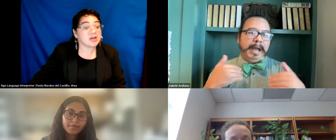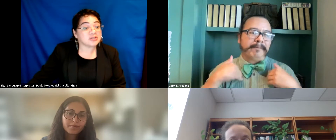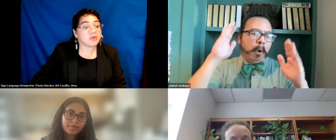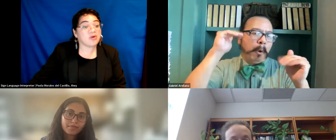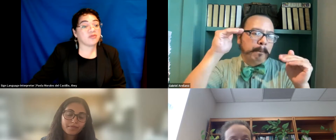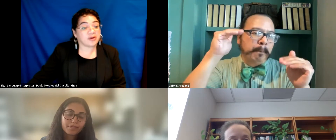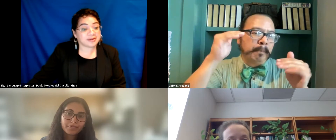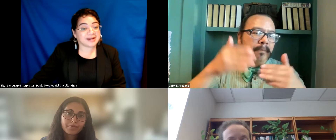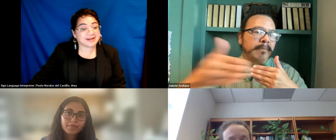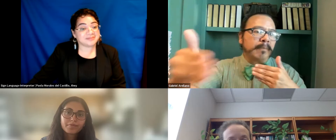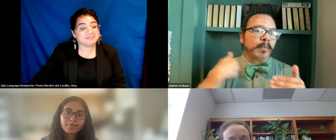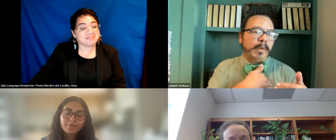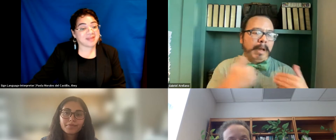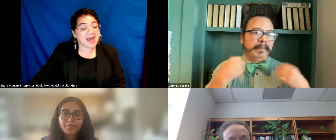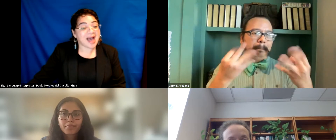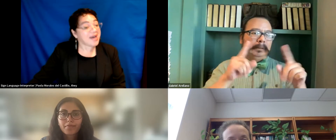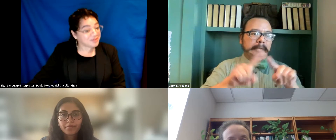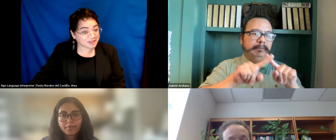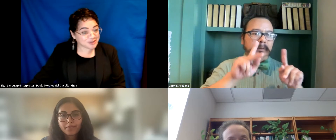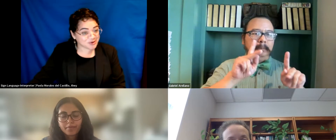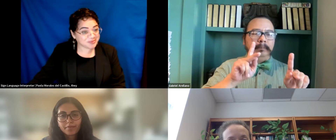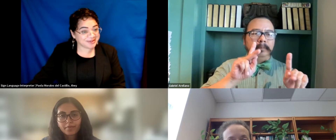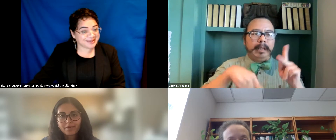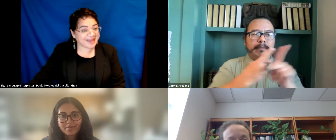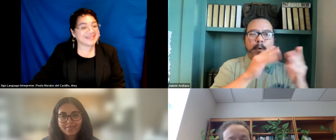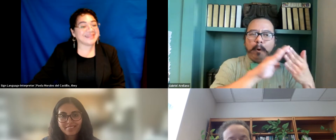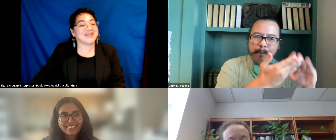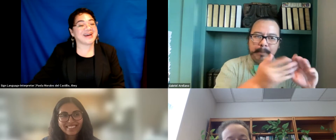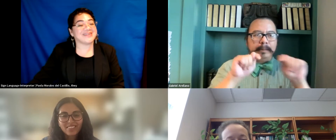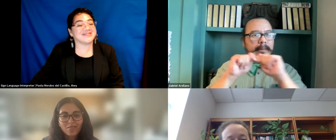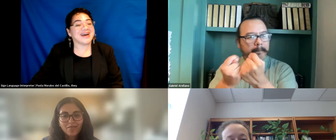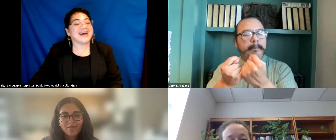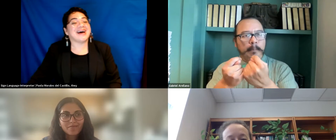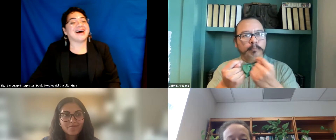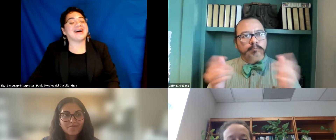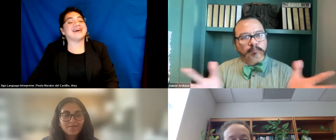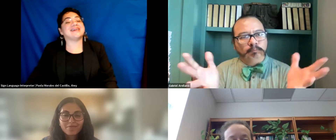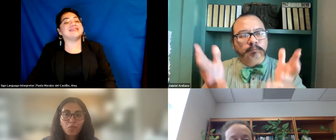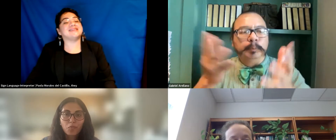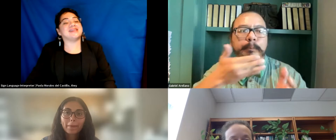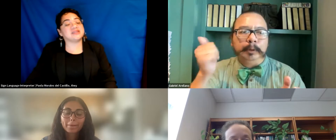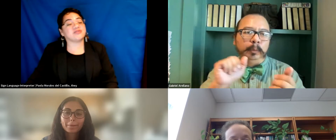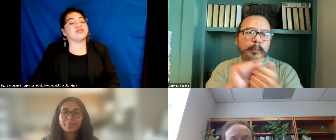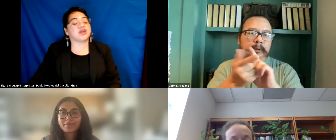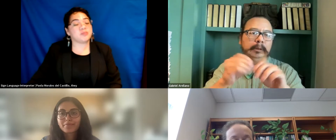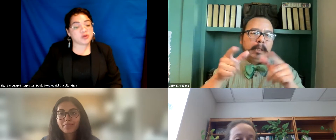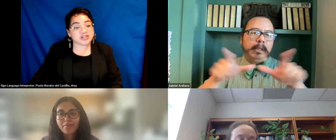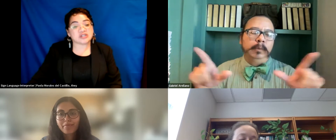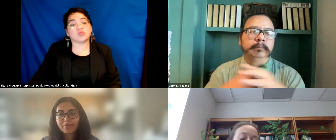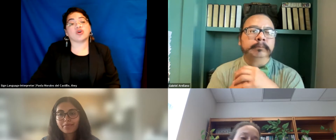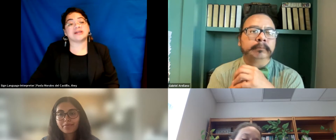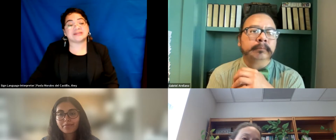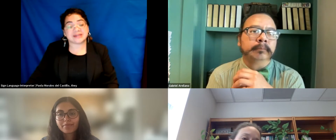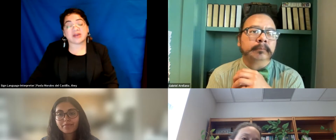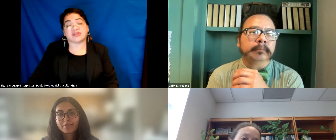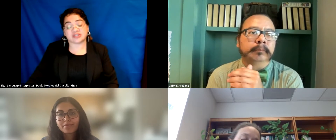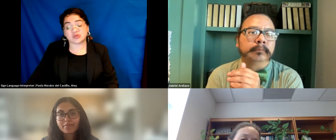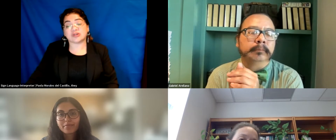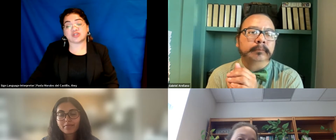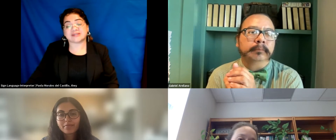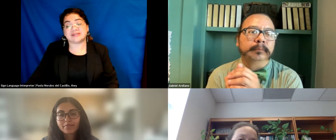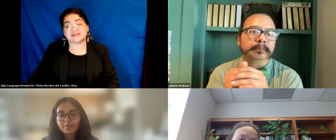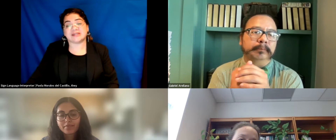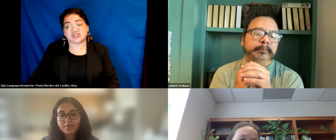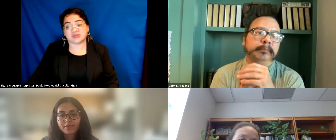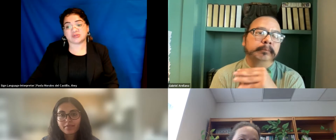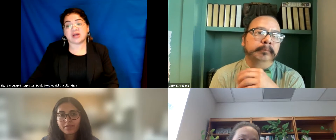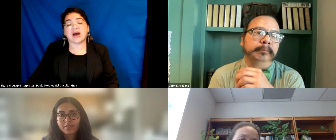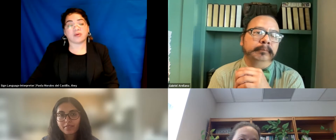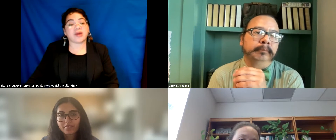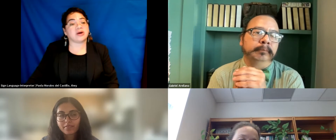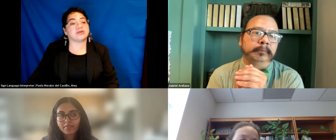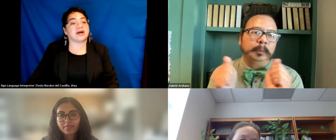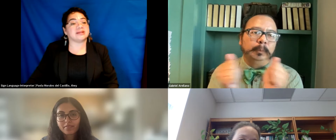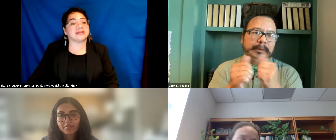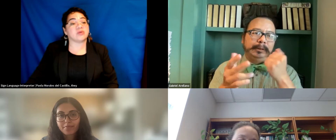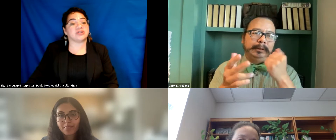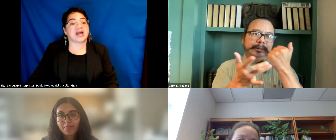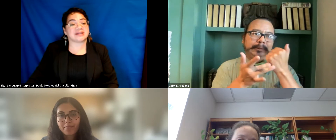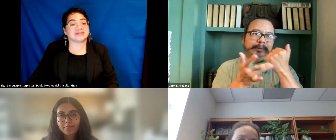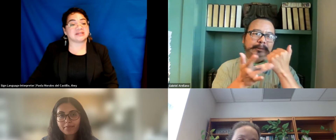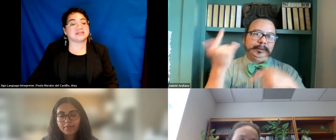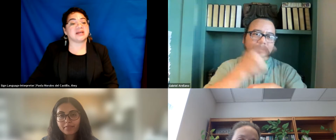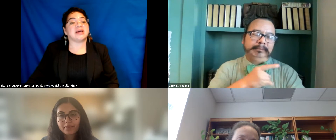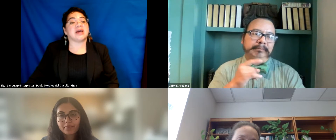Sign Language Interpreter | Paola Morales del Castillo, they: So overall um I haven't lost hope. I think we have uh different communities working together to address these issues around uh language access